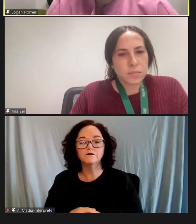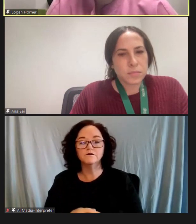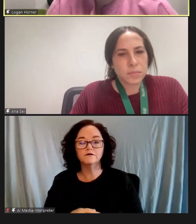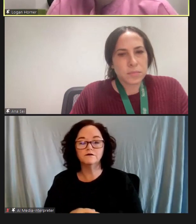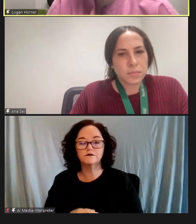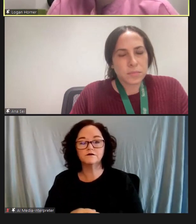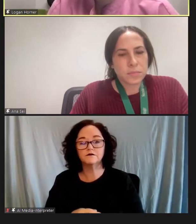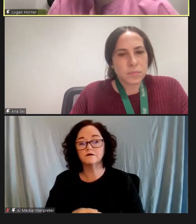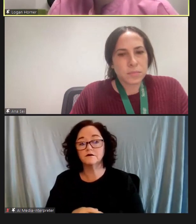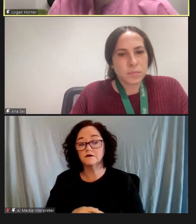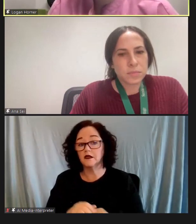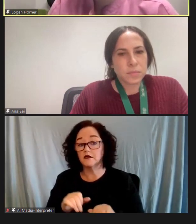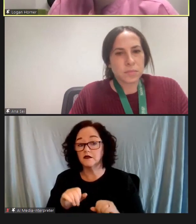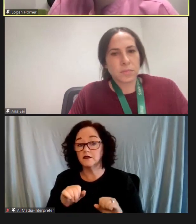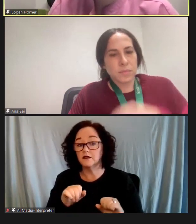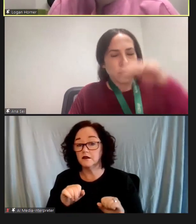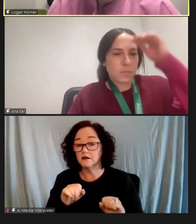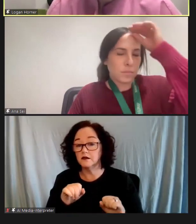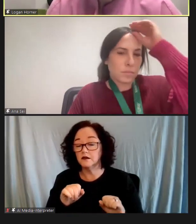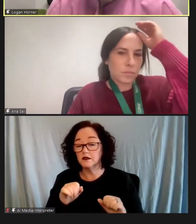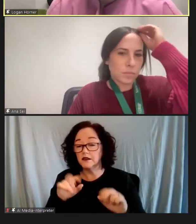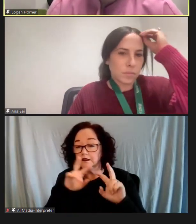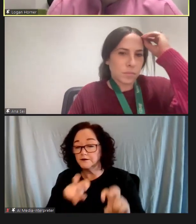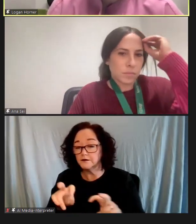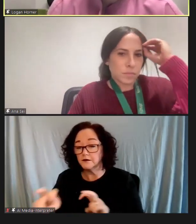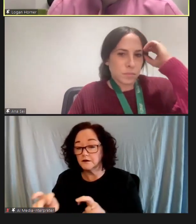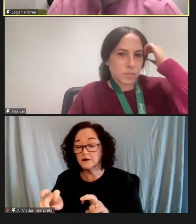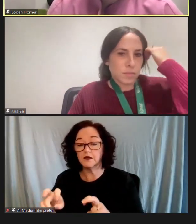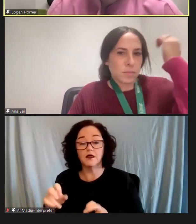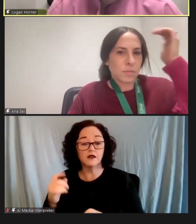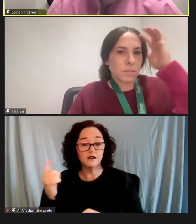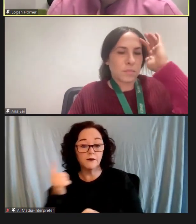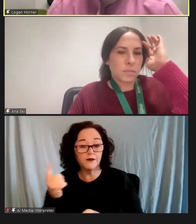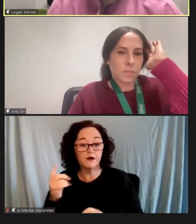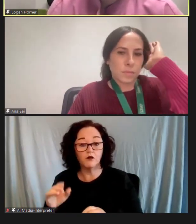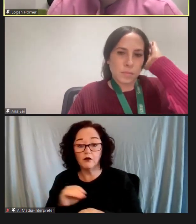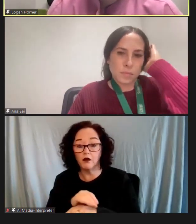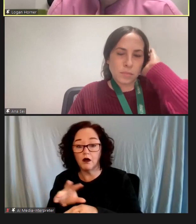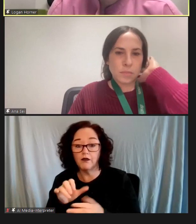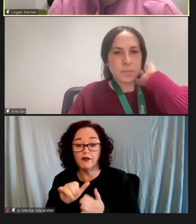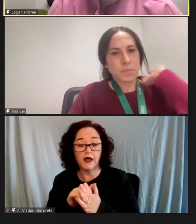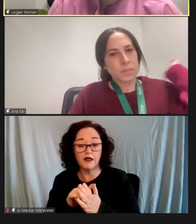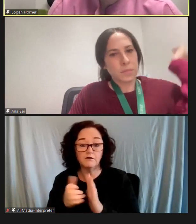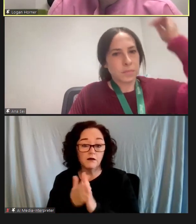this to be